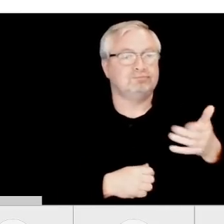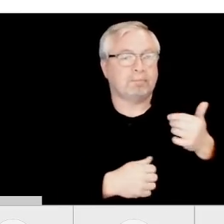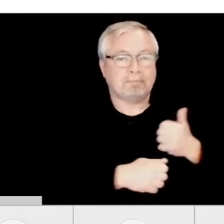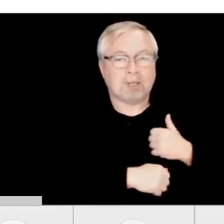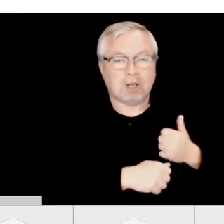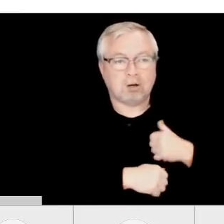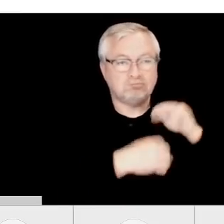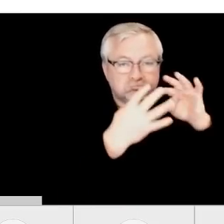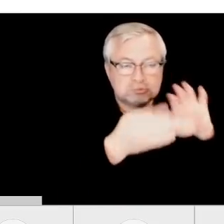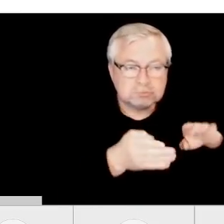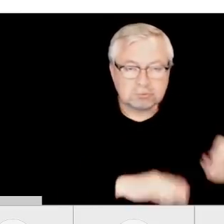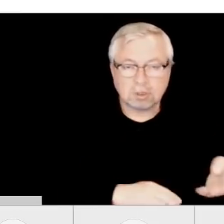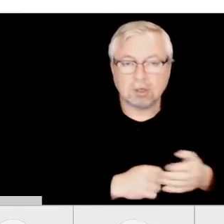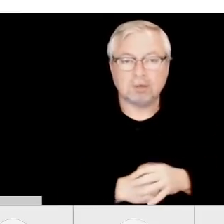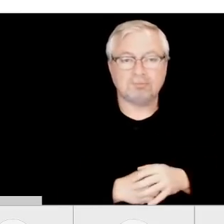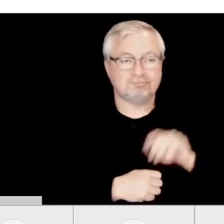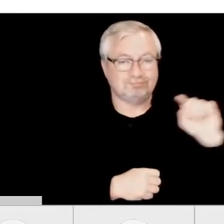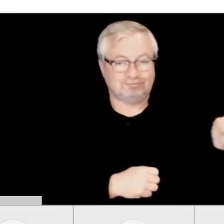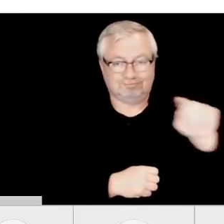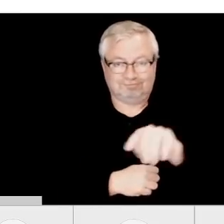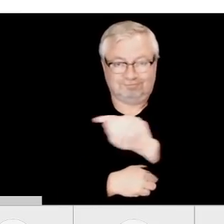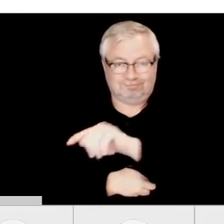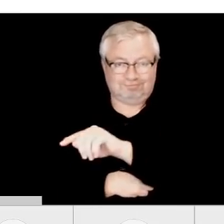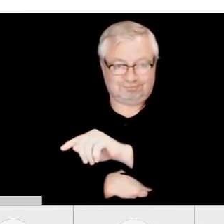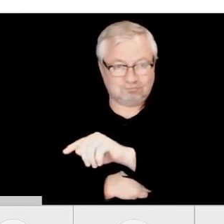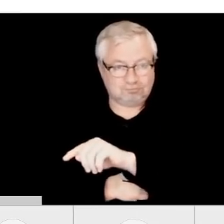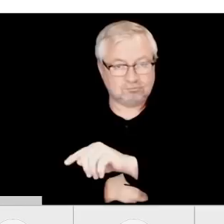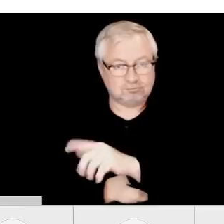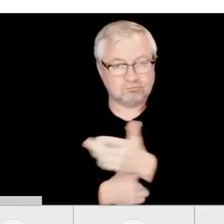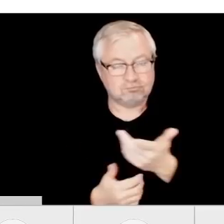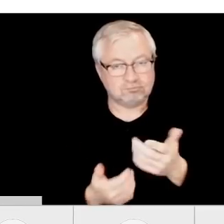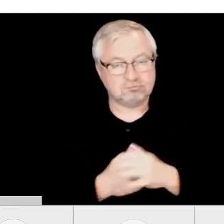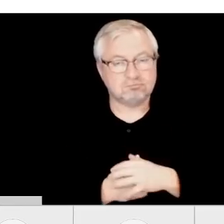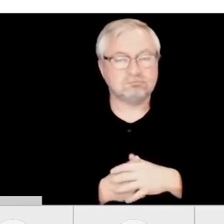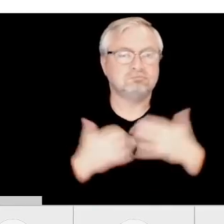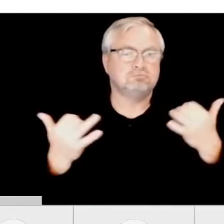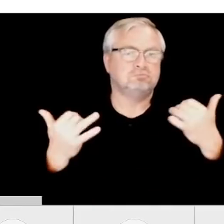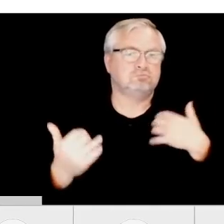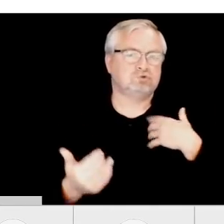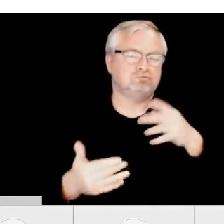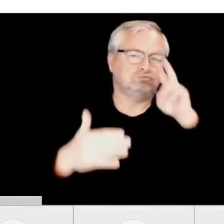So I want to close by peeking into the future and saying we will be looking